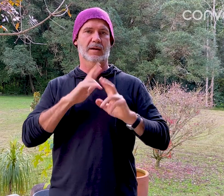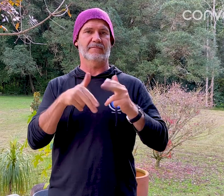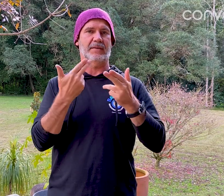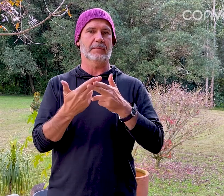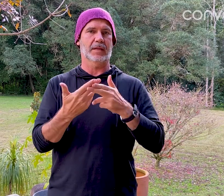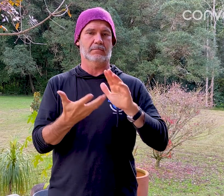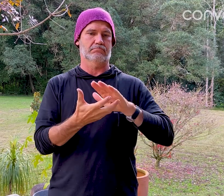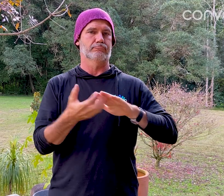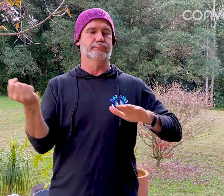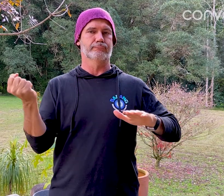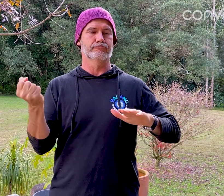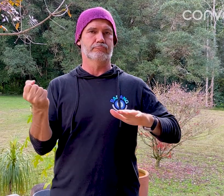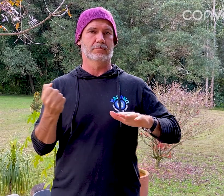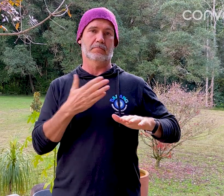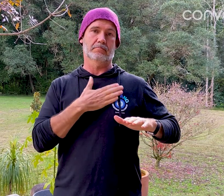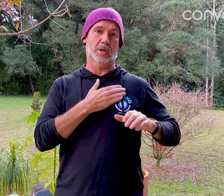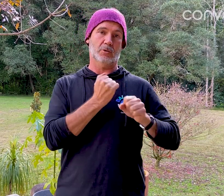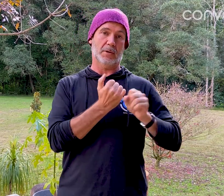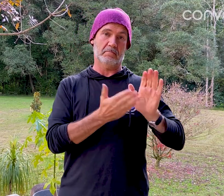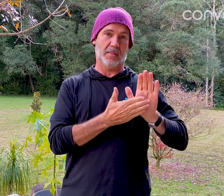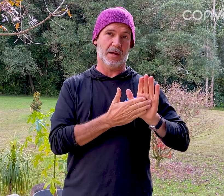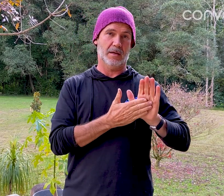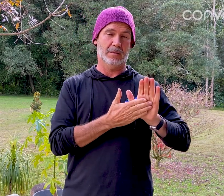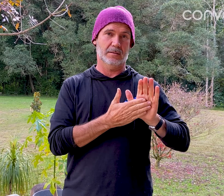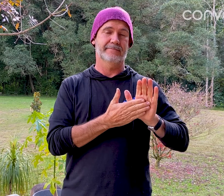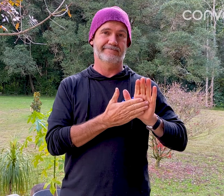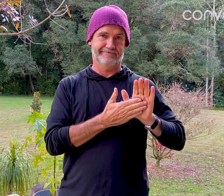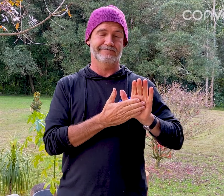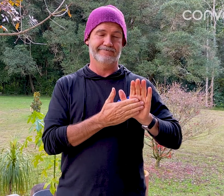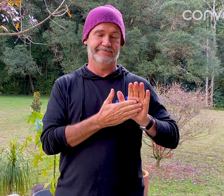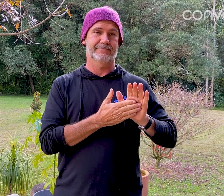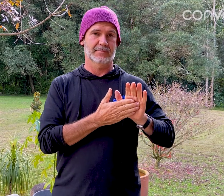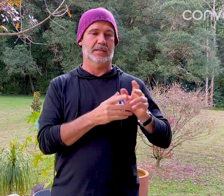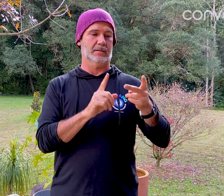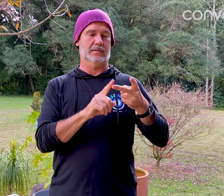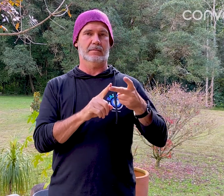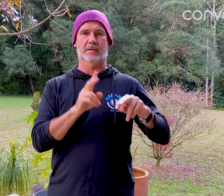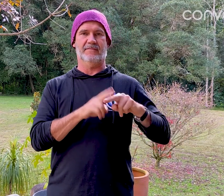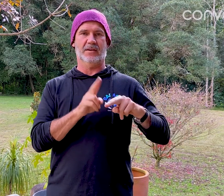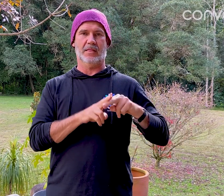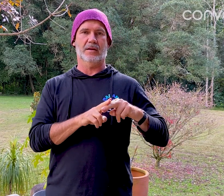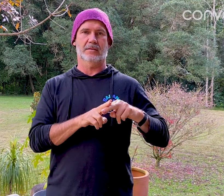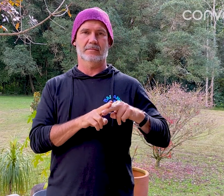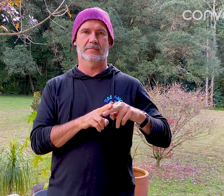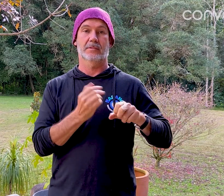my grandmother and my father, were taken from their families.